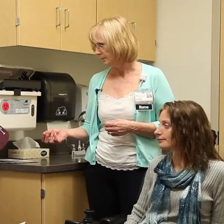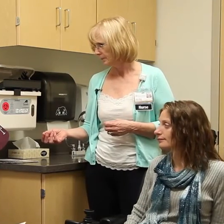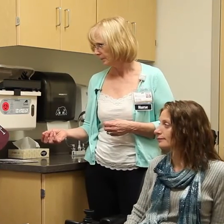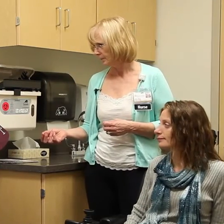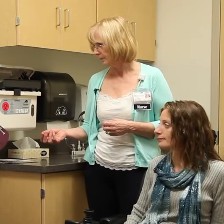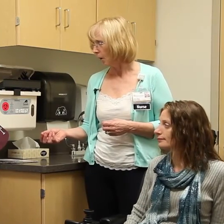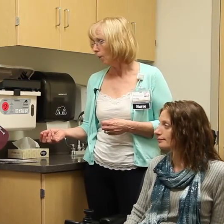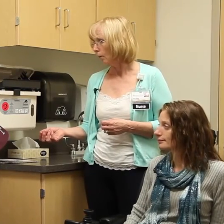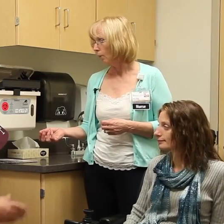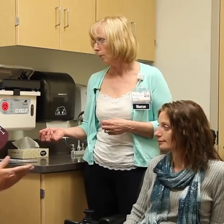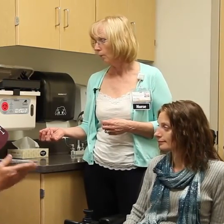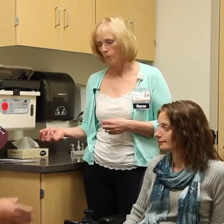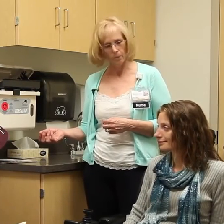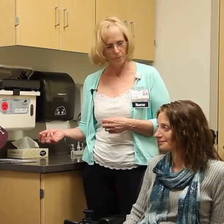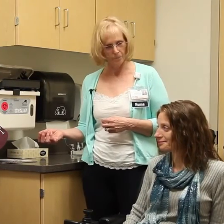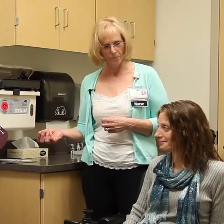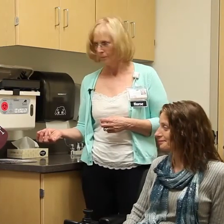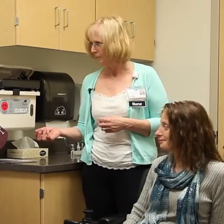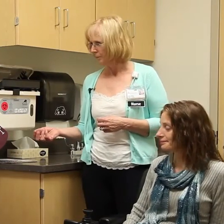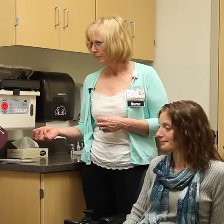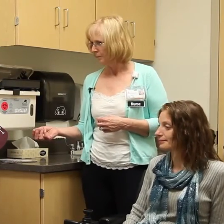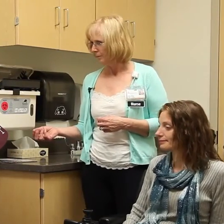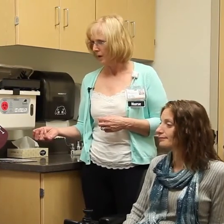to drive. Angie is the one who brought the reason for her visit.